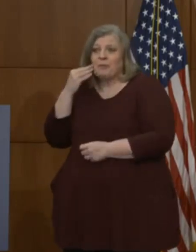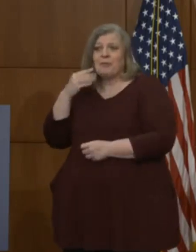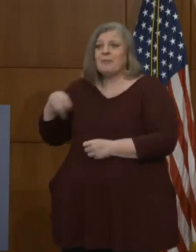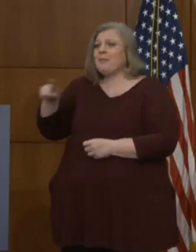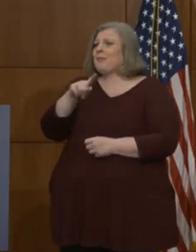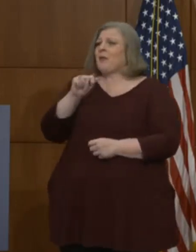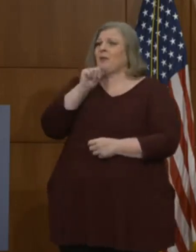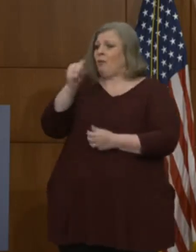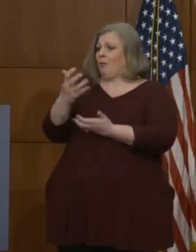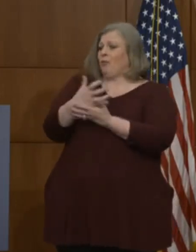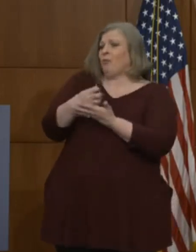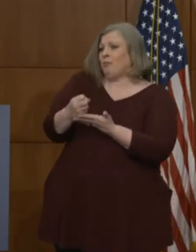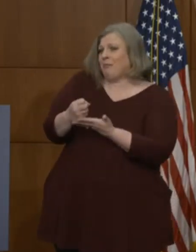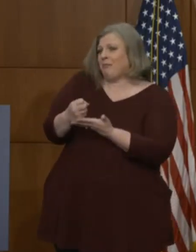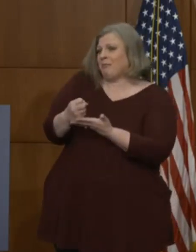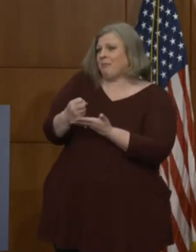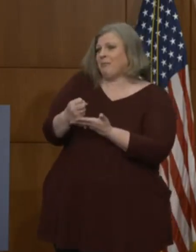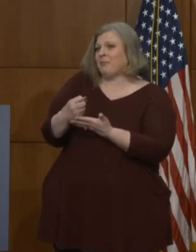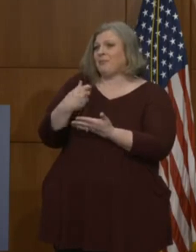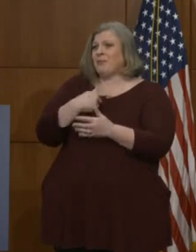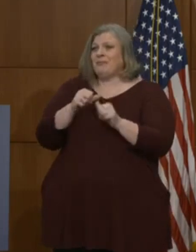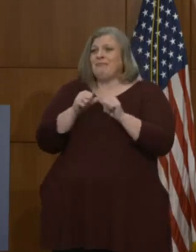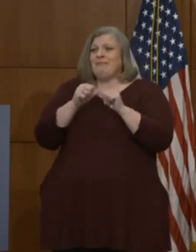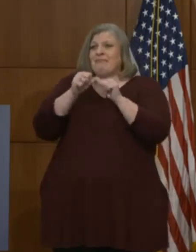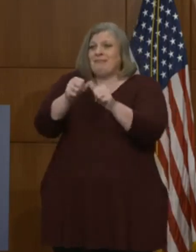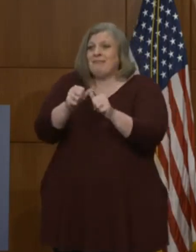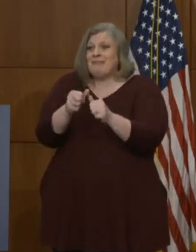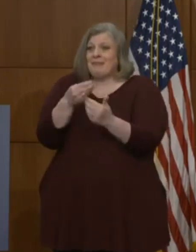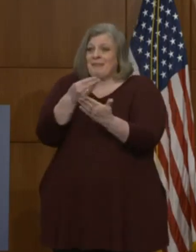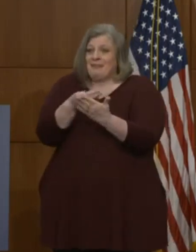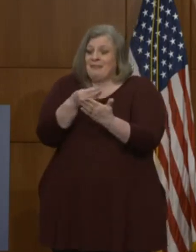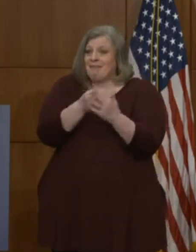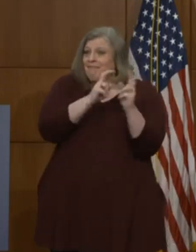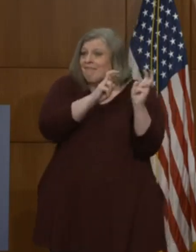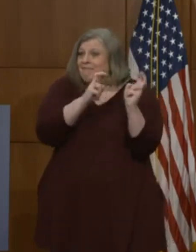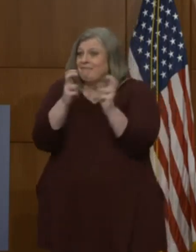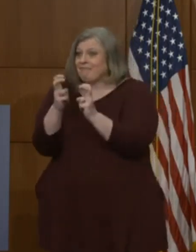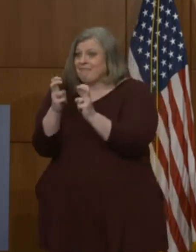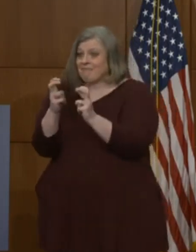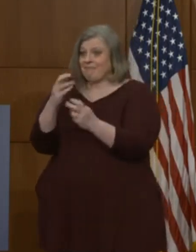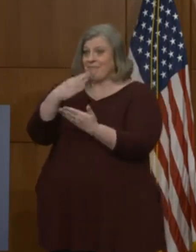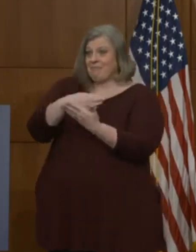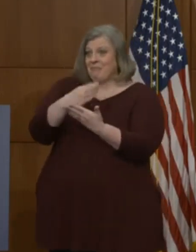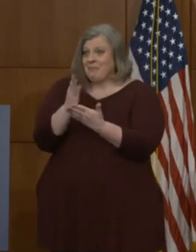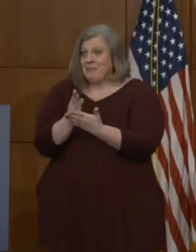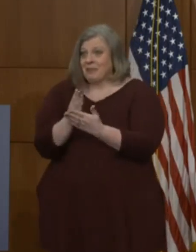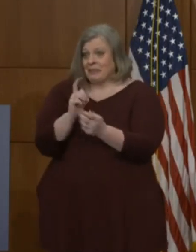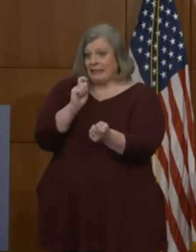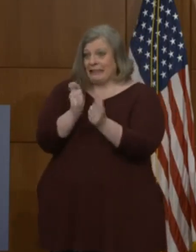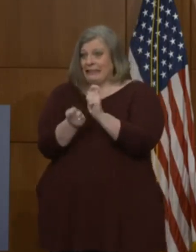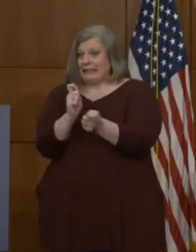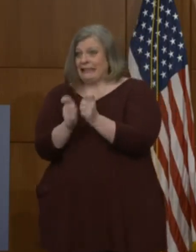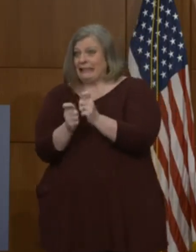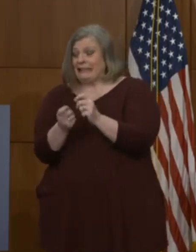TOWARD OUR NURSING HOMES SO THEY DON’T HAVE A SHORTAGE. WE THEY DON’T HAVE A SHORTAGE. WE CONTINUE TO HAVE FINANCIAL CONTINUE TO HAVE FINANCIAL ISSUES AS YOU KNOW WE HAVE MADE